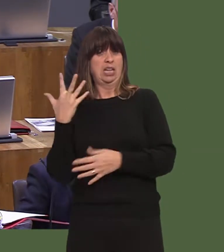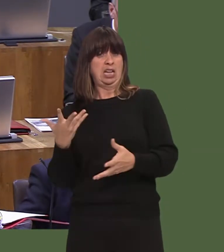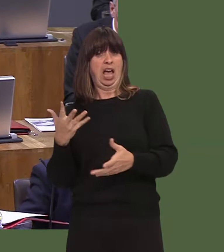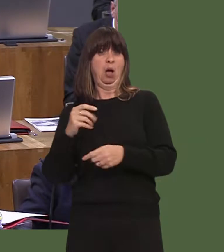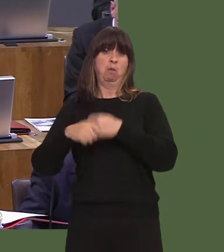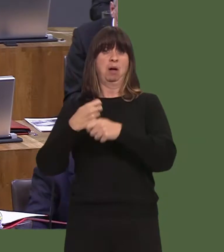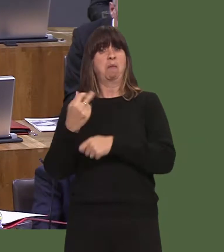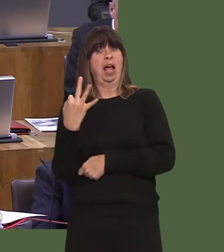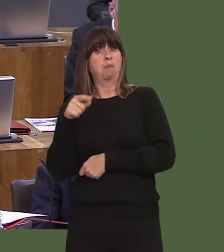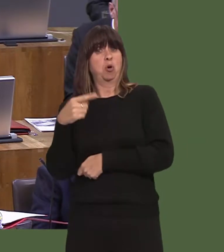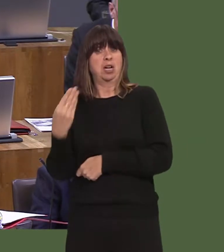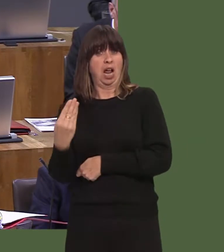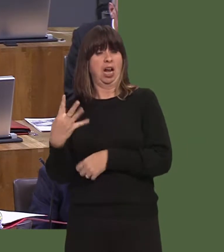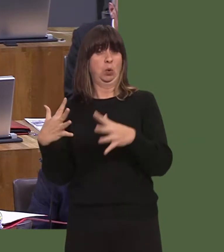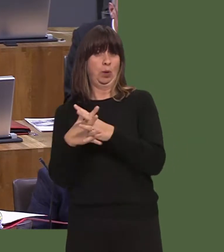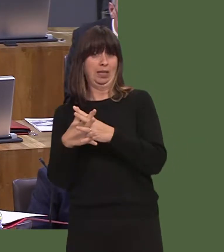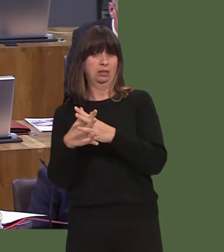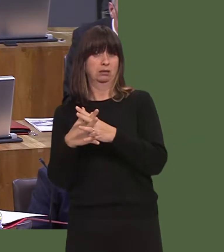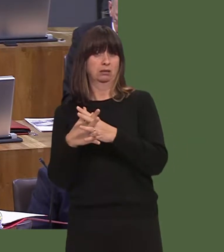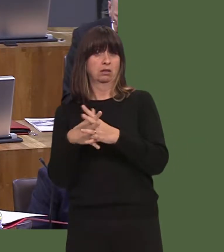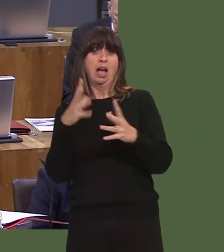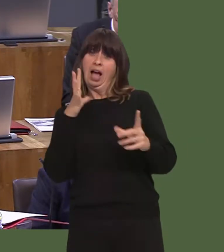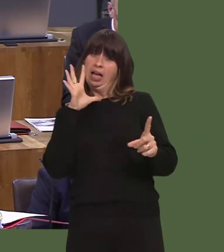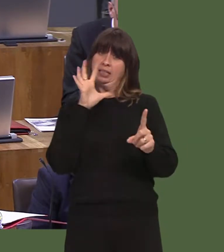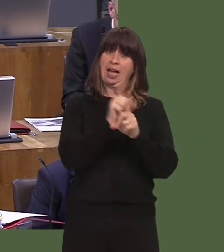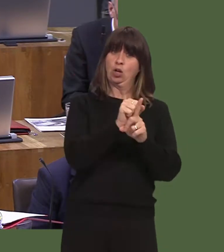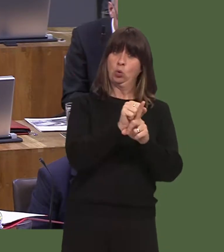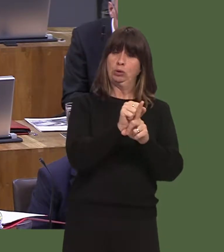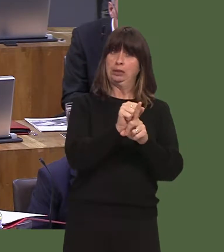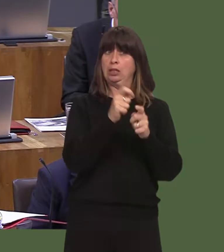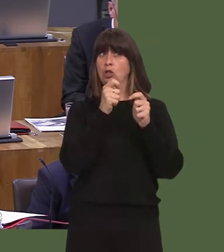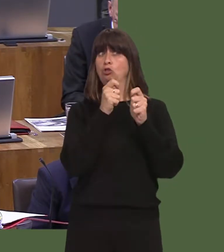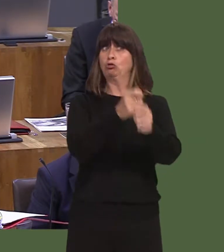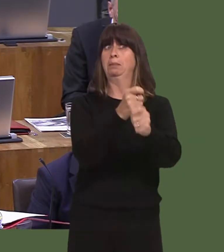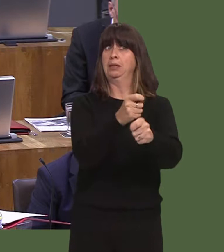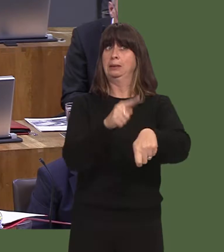to improve, even with the additional diagnostic test being reported from April 2018, with